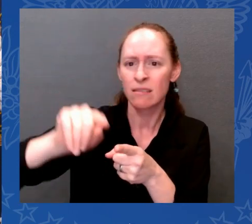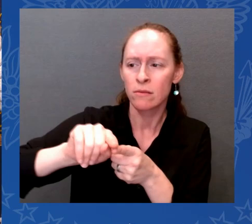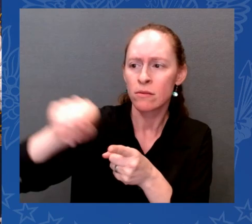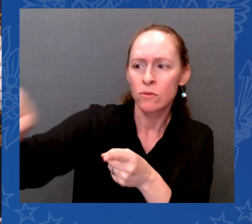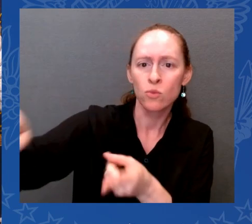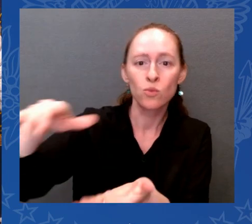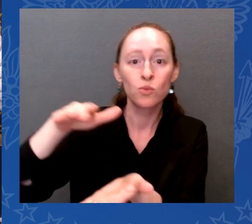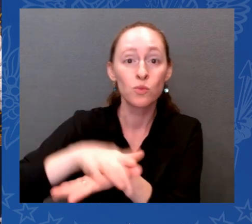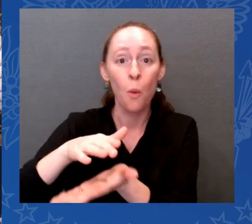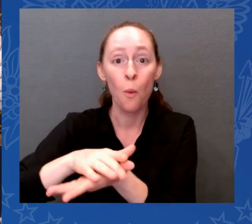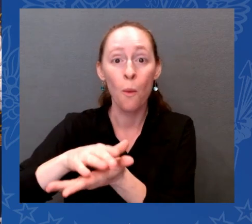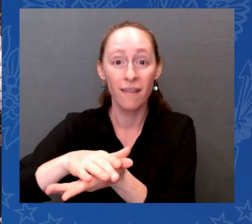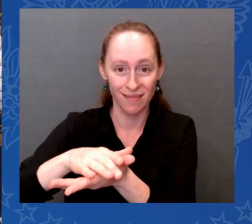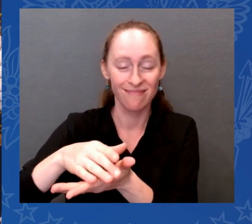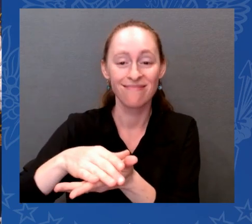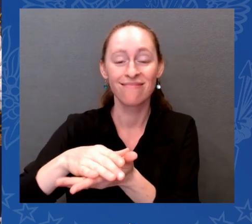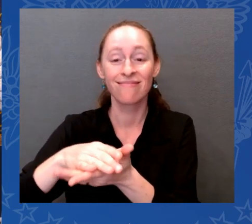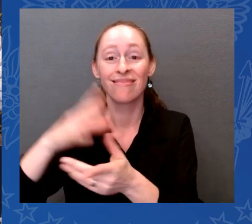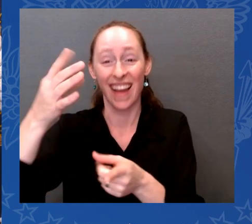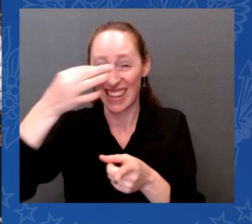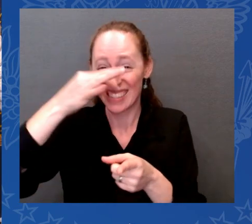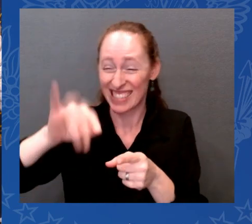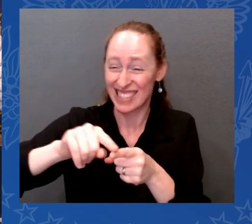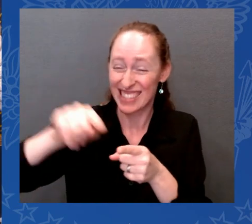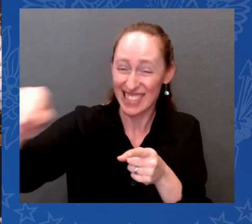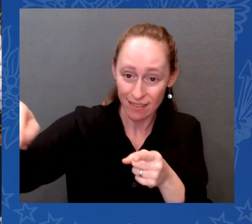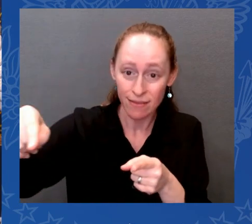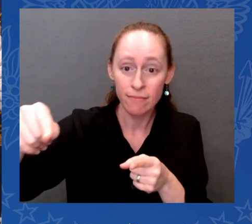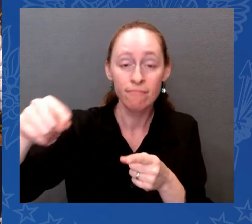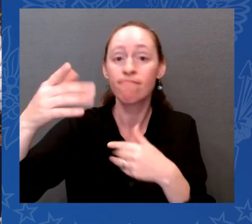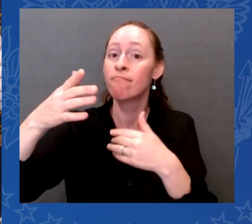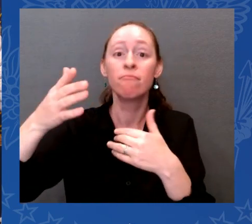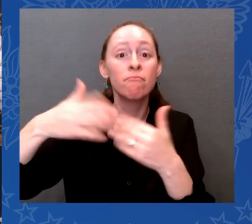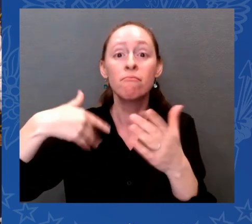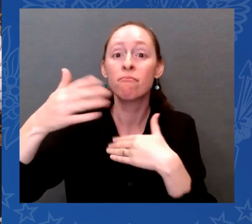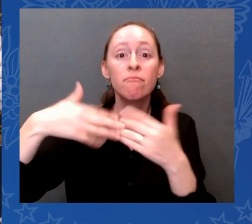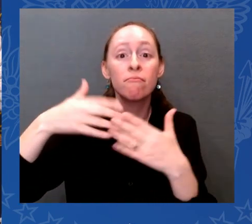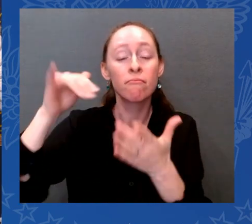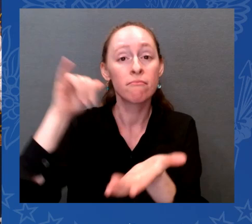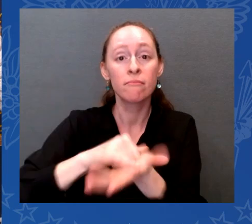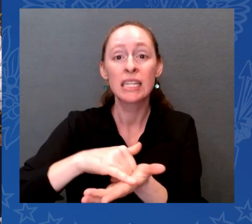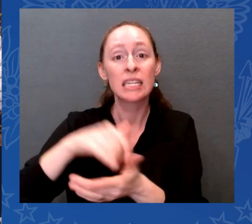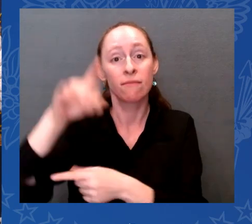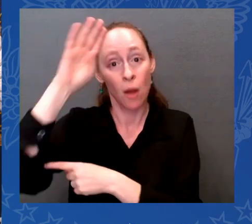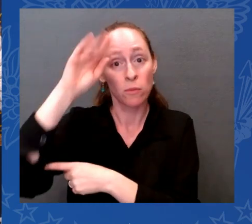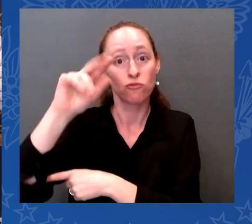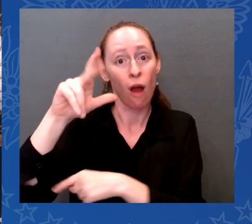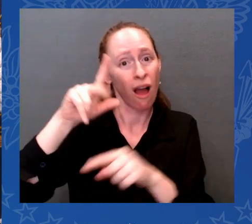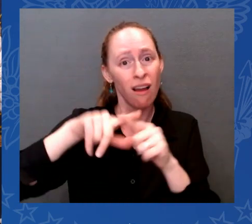because it wasn't strong enough to maintain and ha- excuse me -- handle the firetruck.